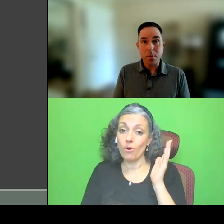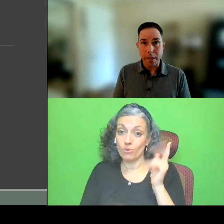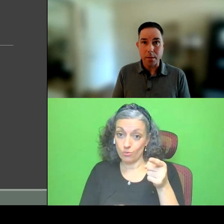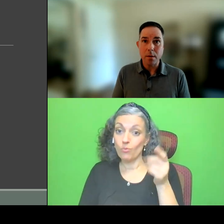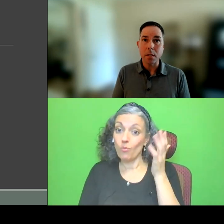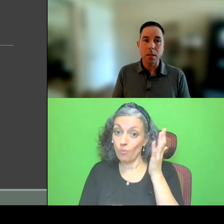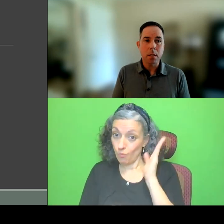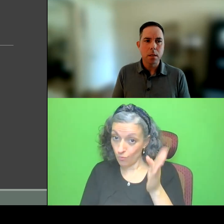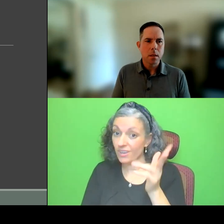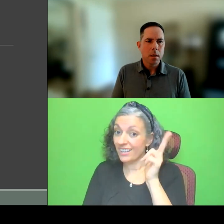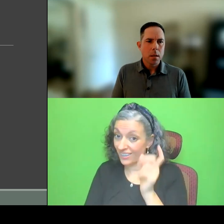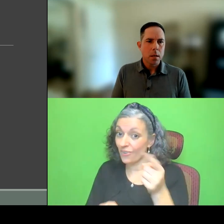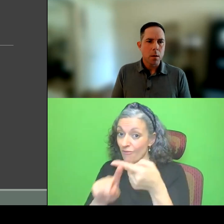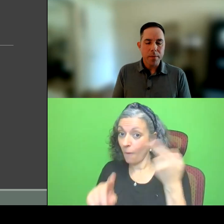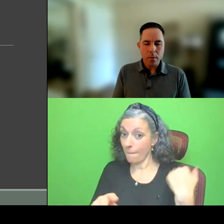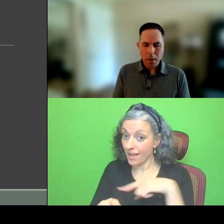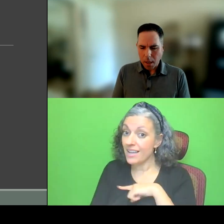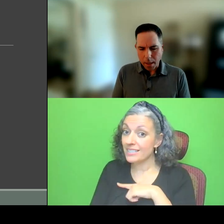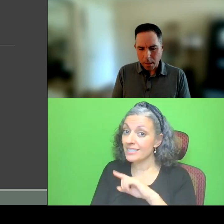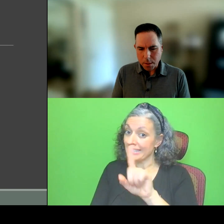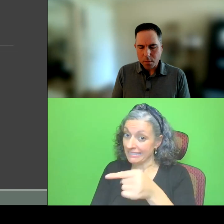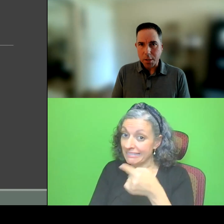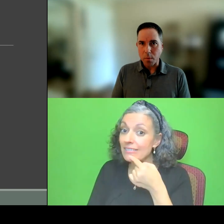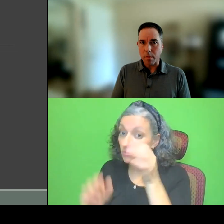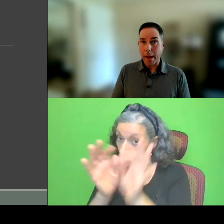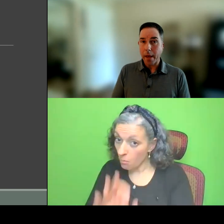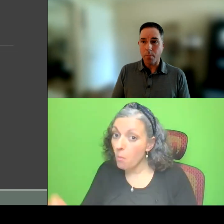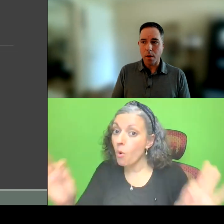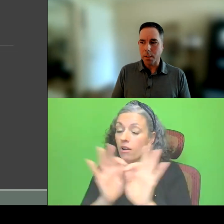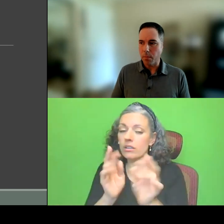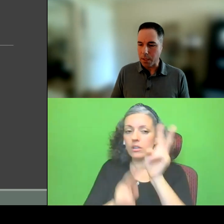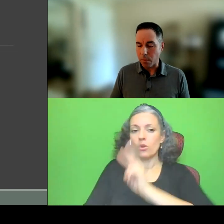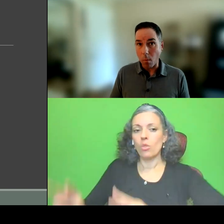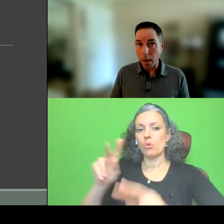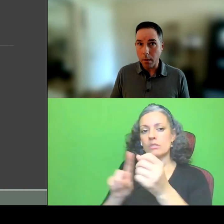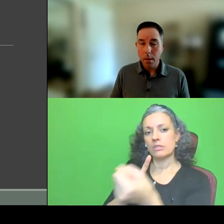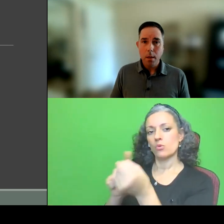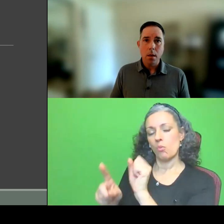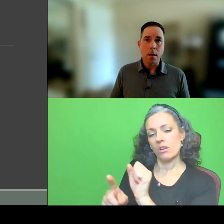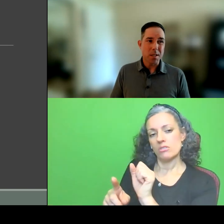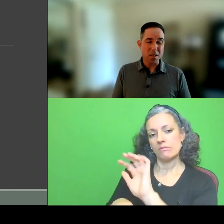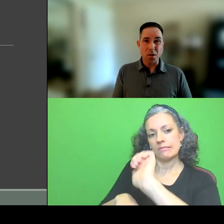So please do take it seriously. If you're looking at a situation where you had product in place for a while, this isn't